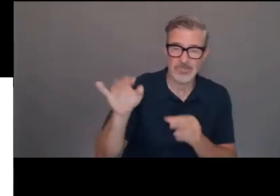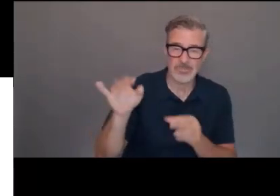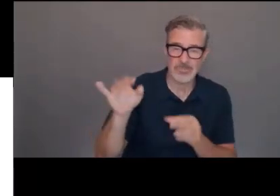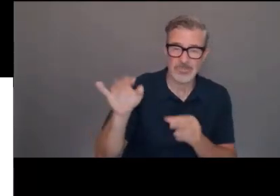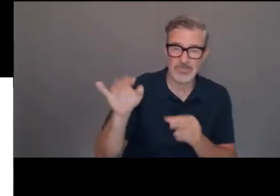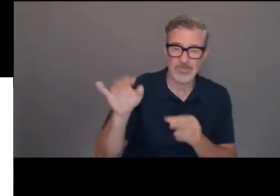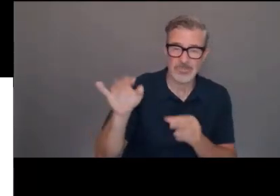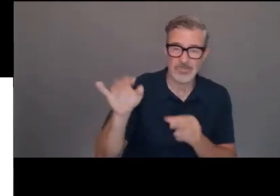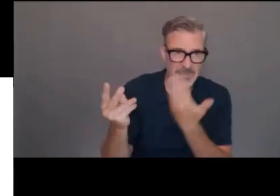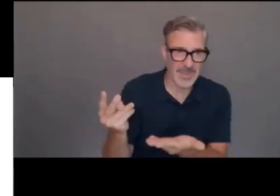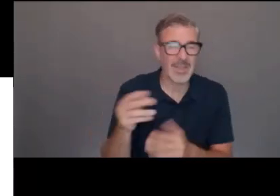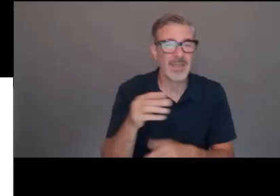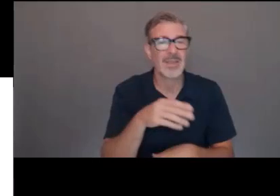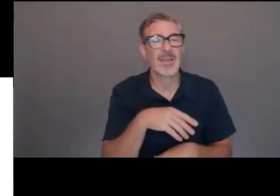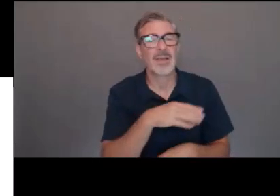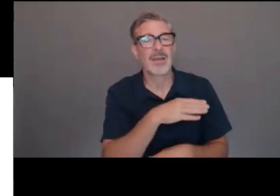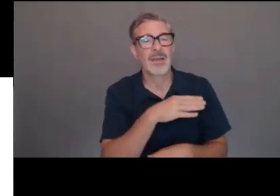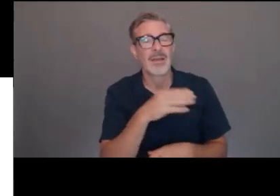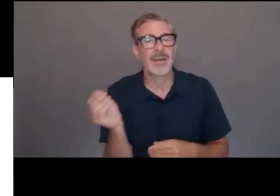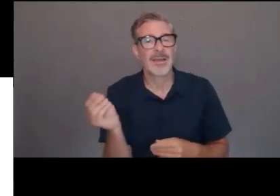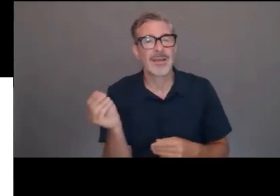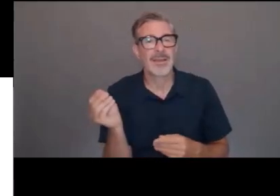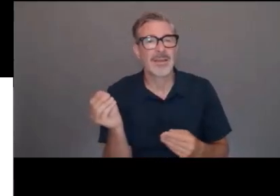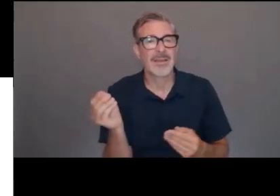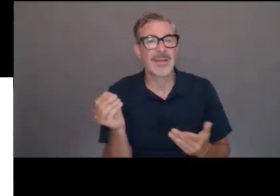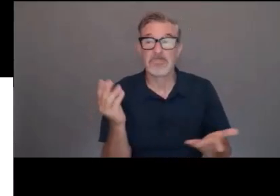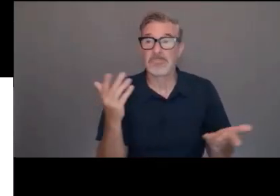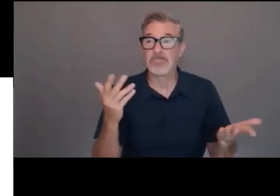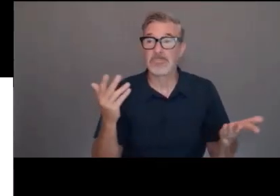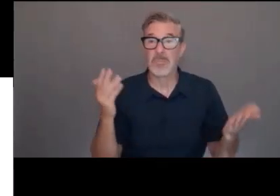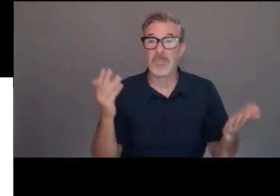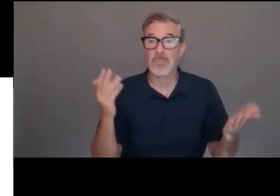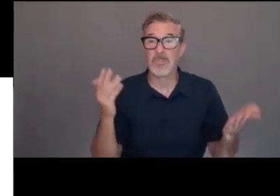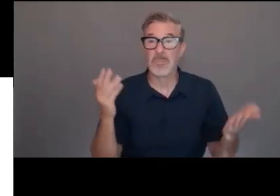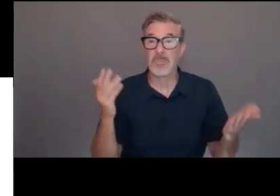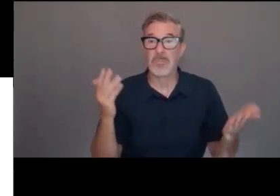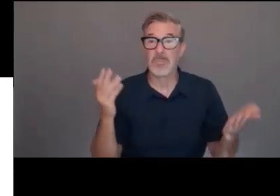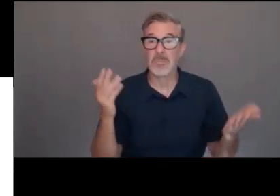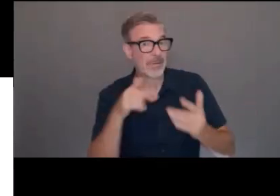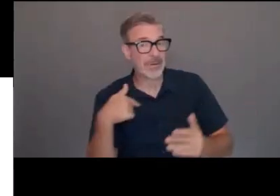And we hope to hear from you soon. I mean, the door is always open, as we say,